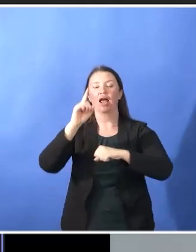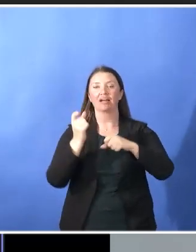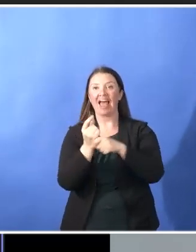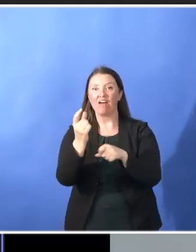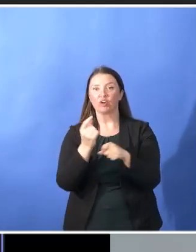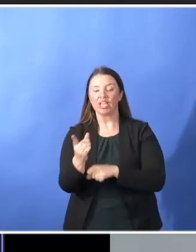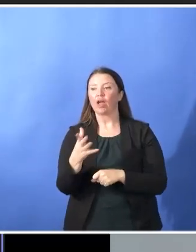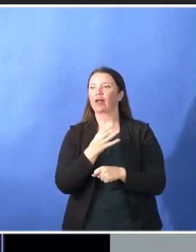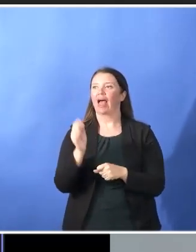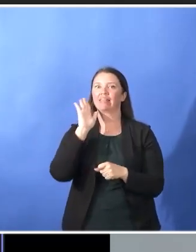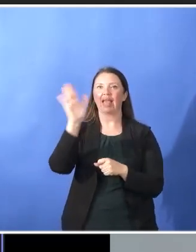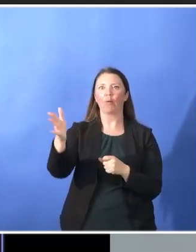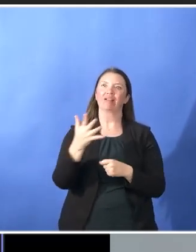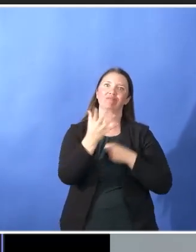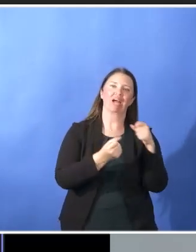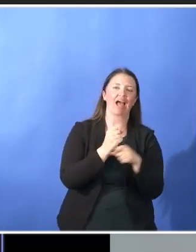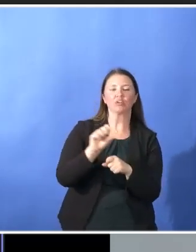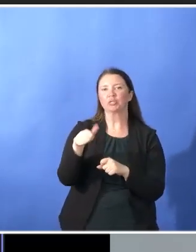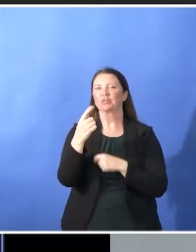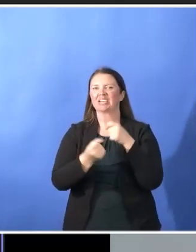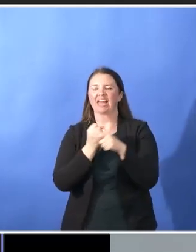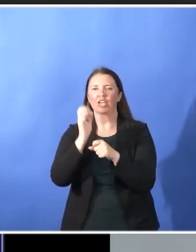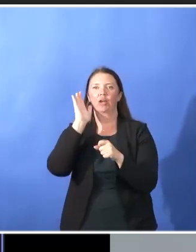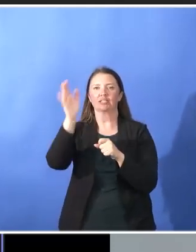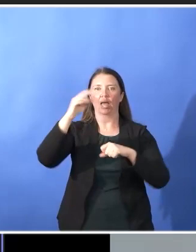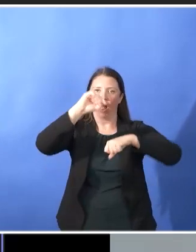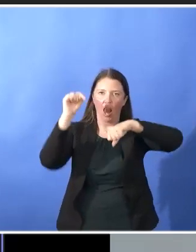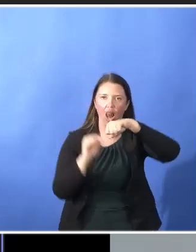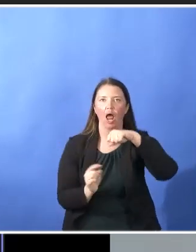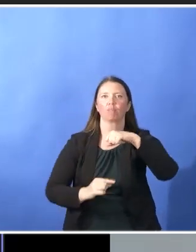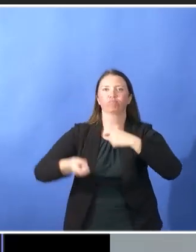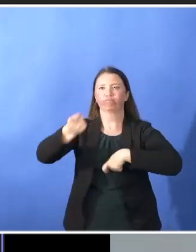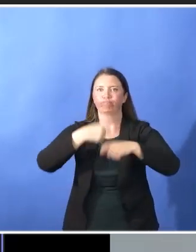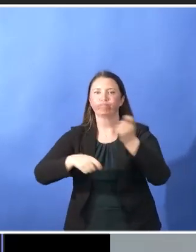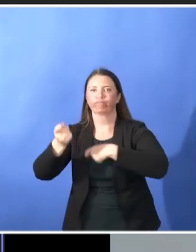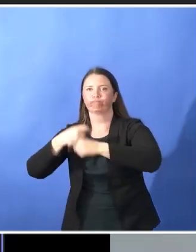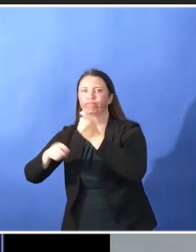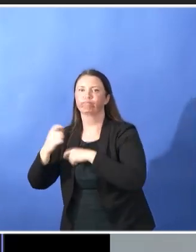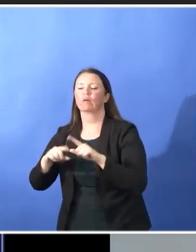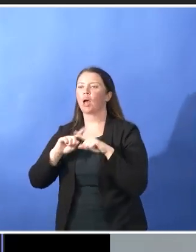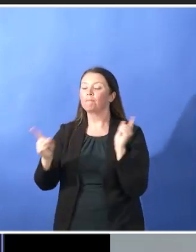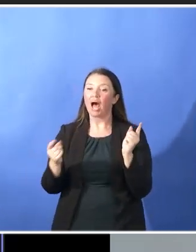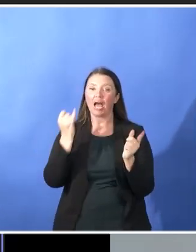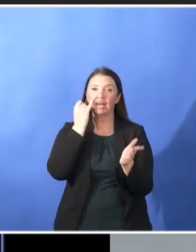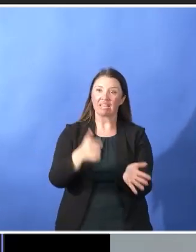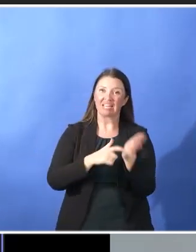WE TAKE A 25 YEAR TIMEFRAME TO DEMISE. THE RATE OF THAT DEBRIS